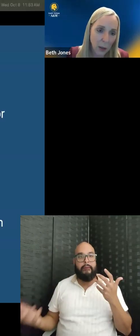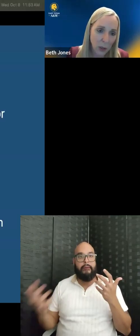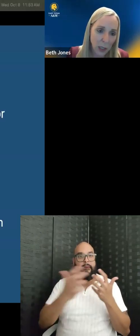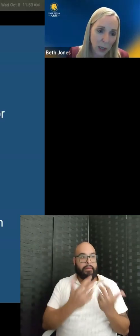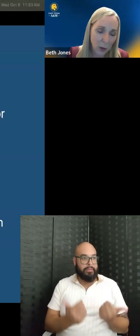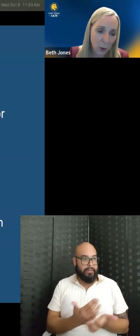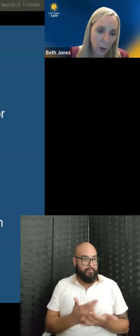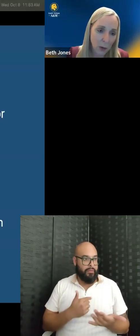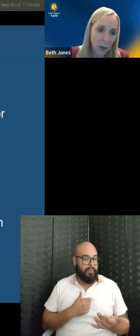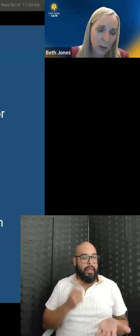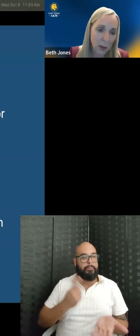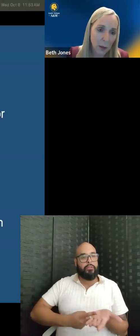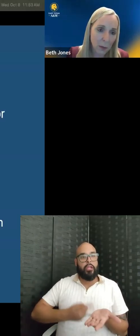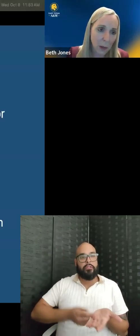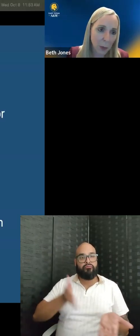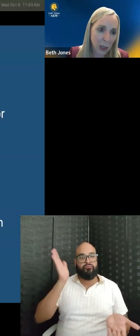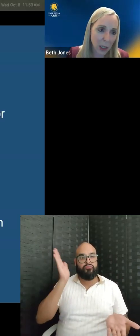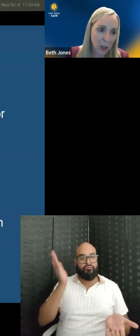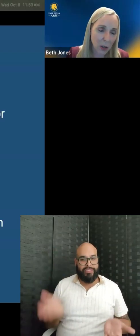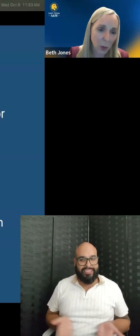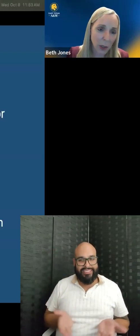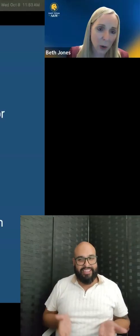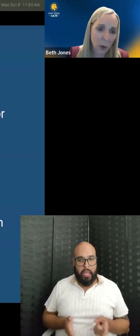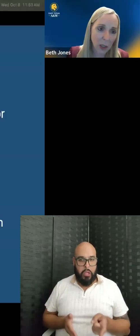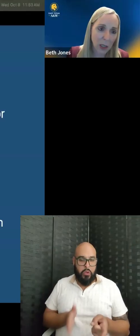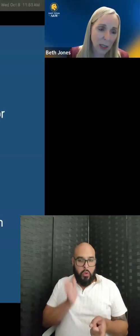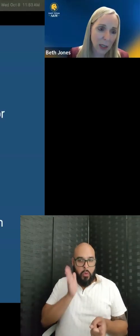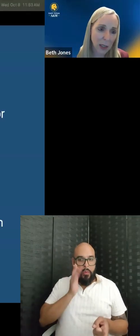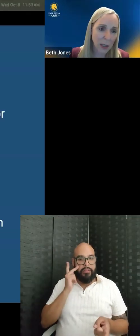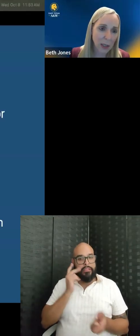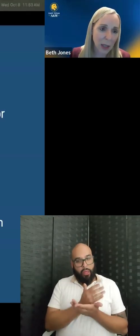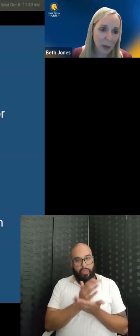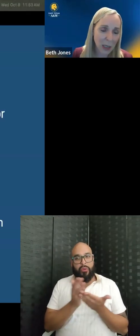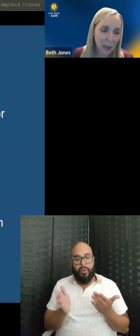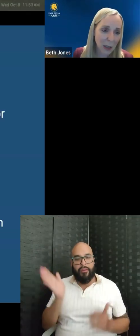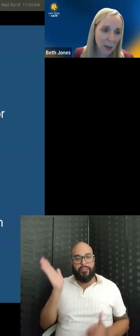And you'll see that throughout the presentation. So we can go on to the next slide, please.